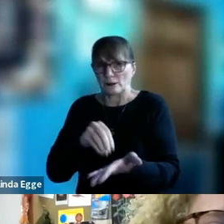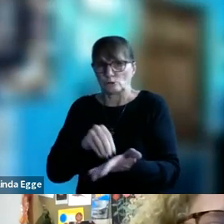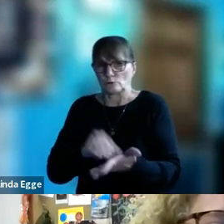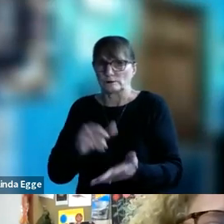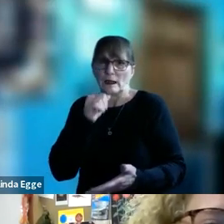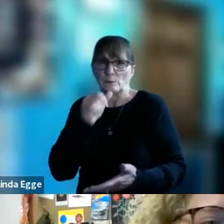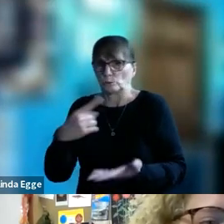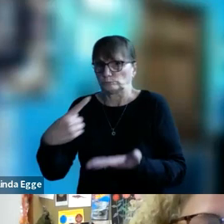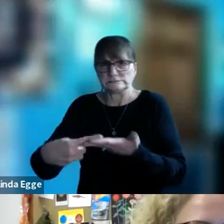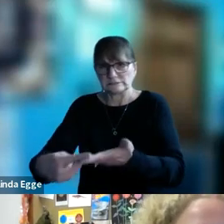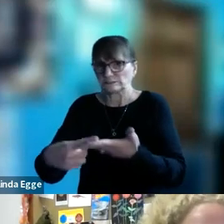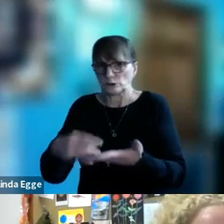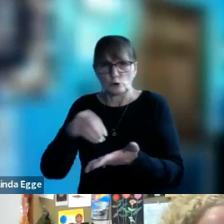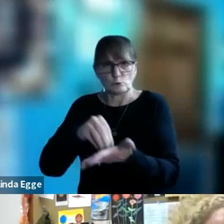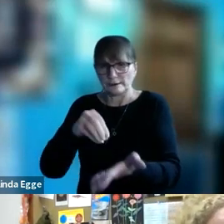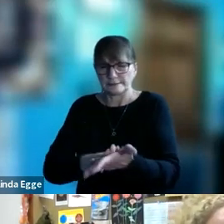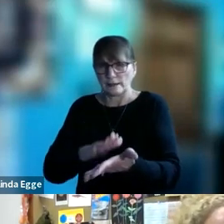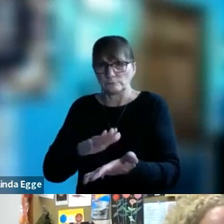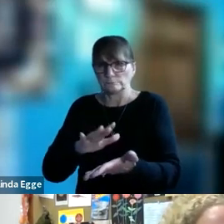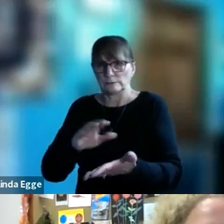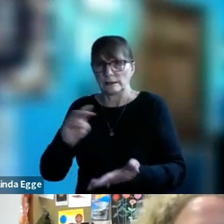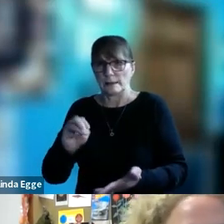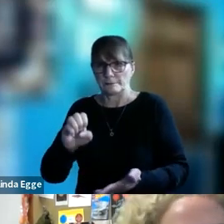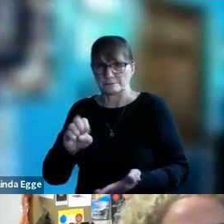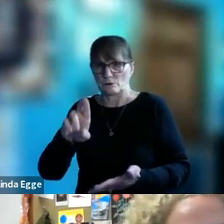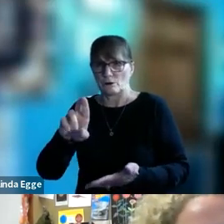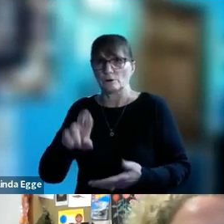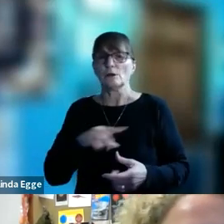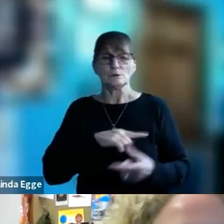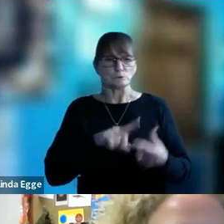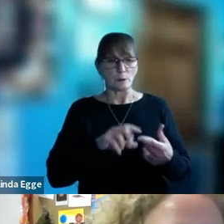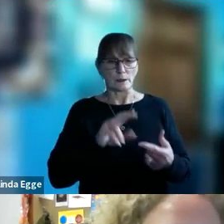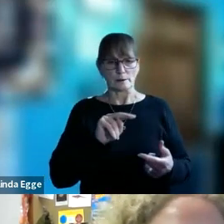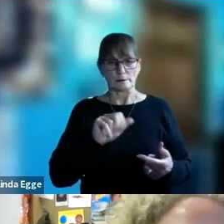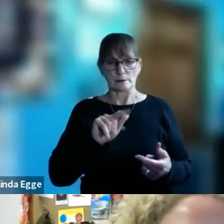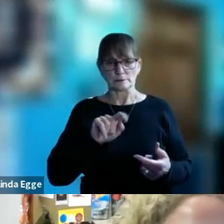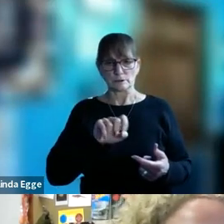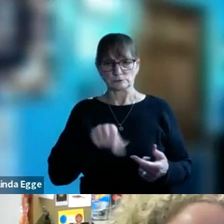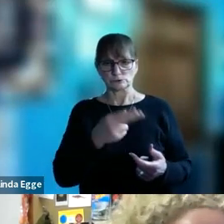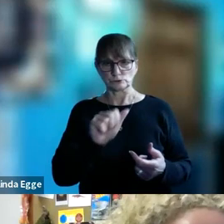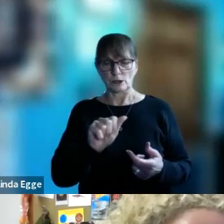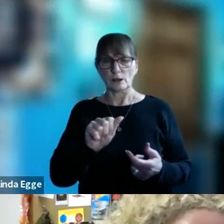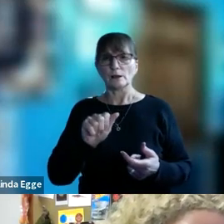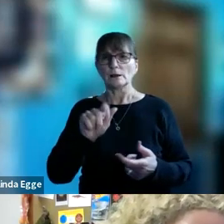Right, okay, right 'cause when Natasha goes through the decision tree, the materiality,